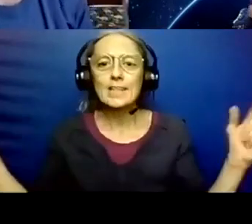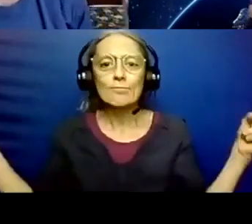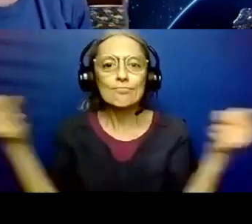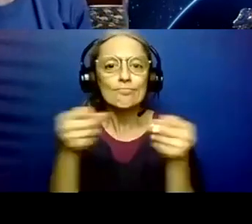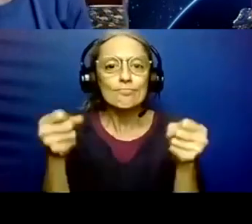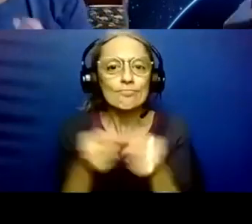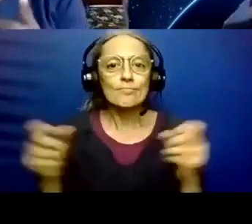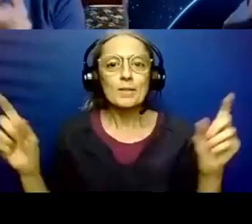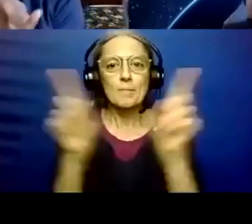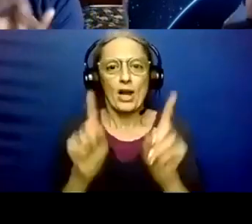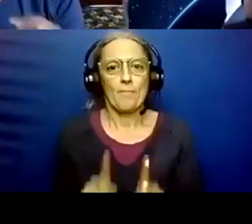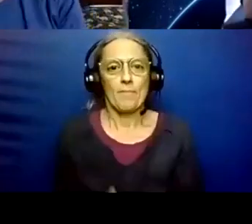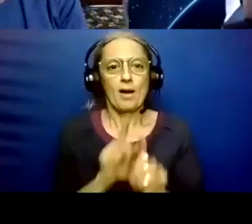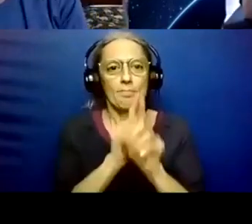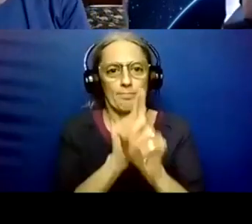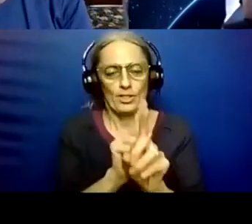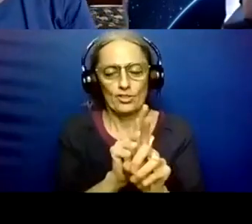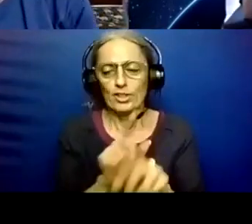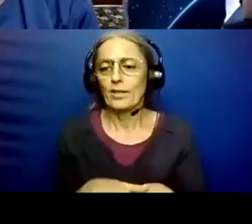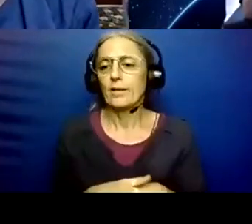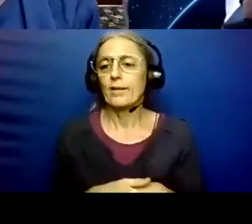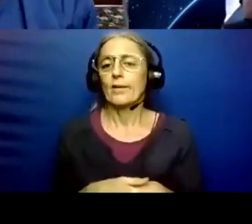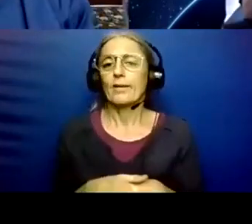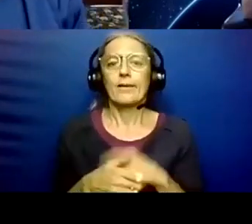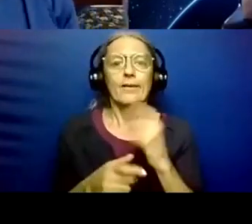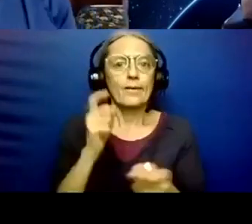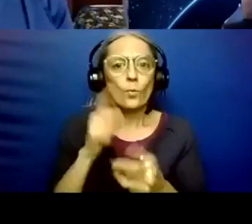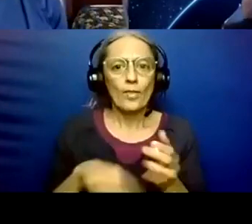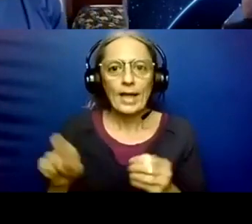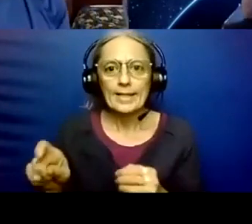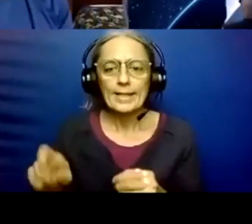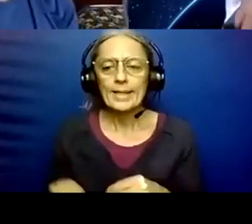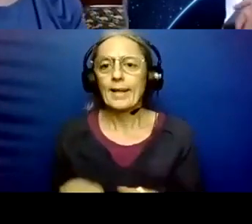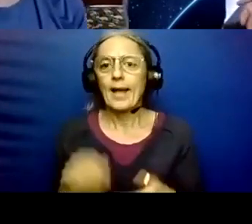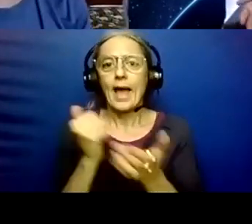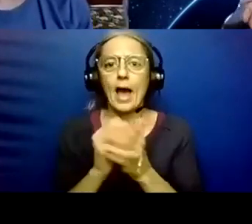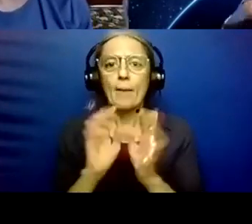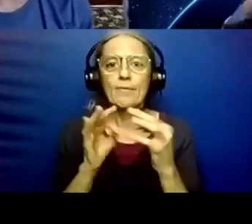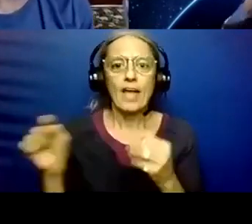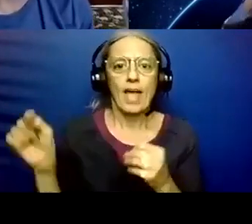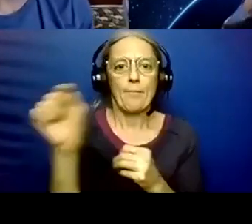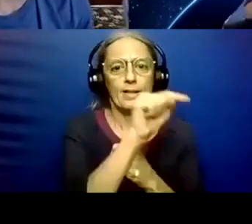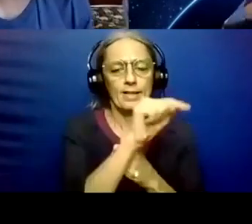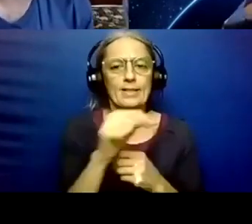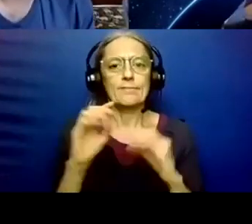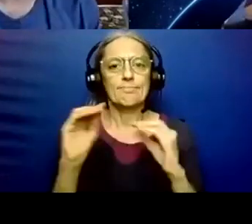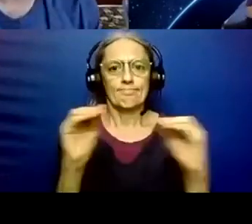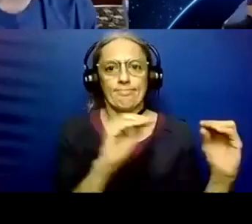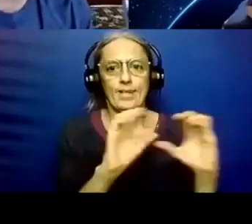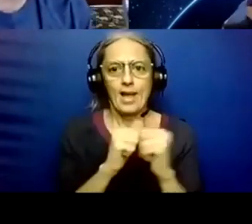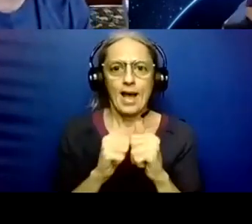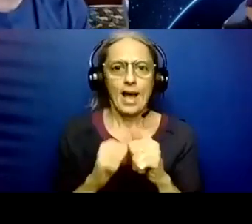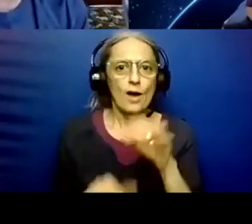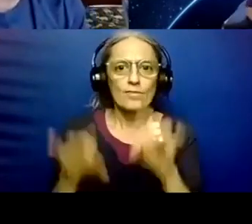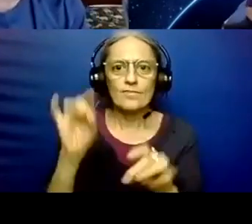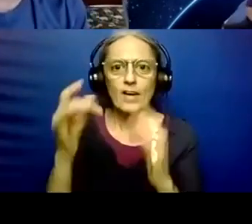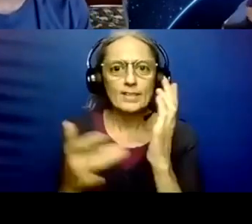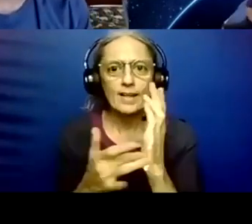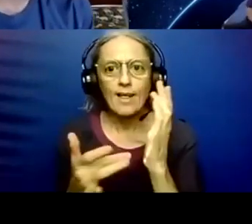Help families be able to learn about how to get the technology, why it's important, how to use it.